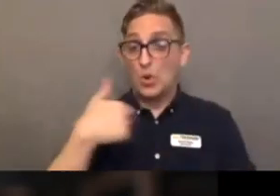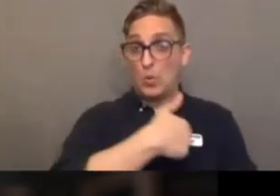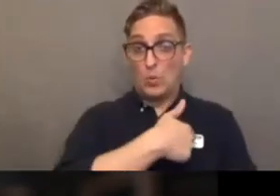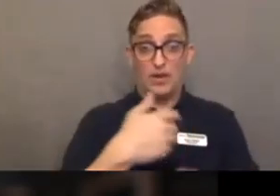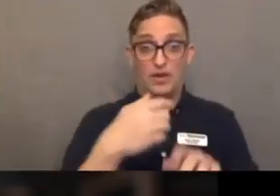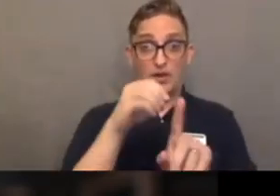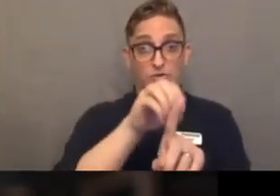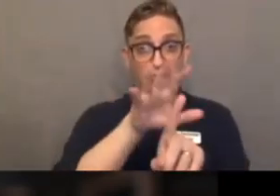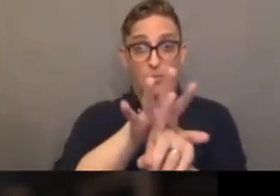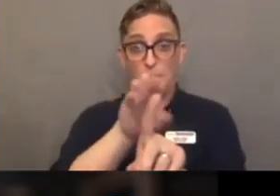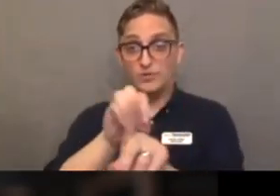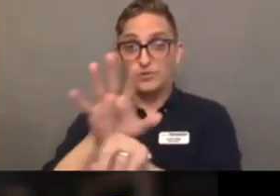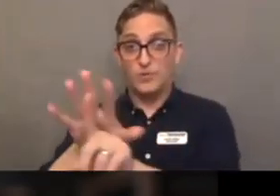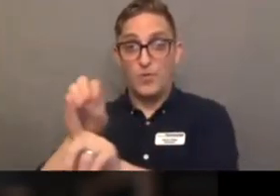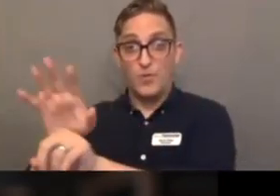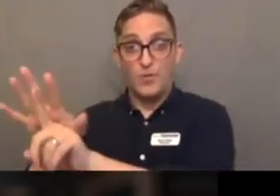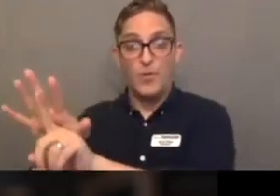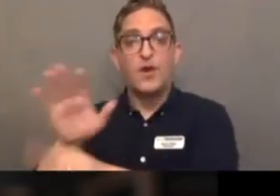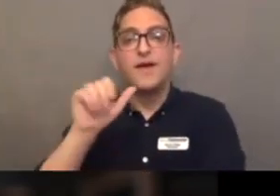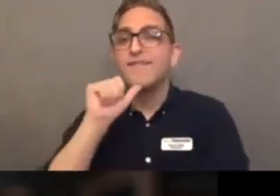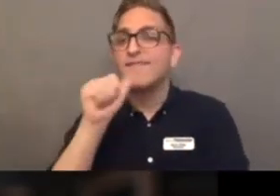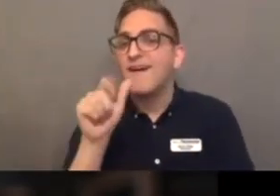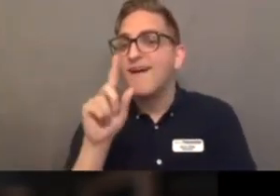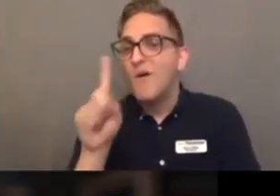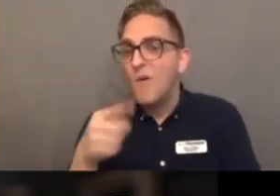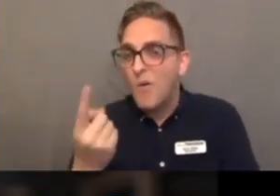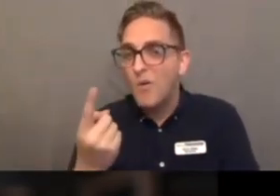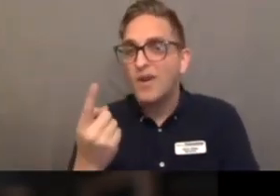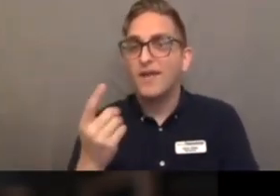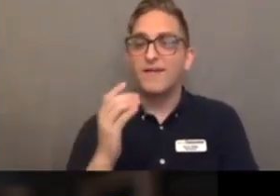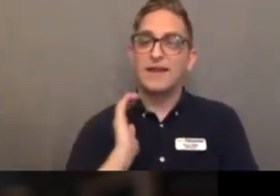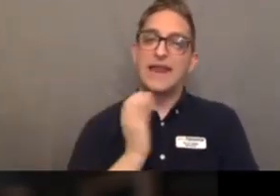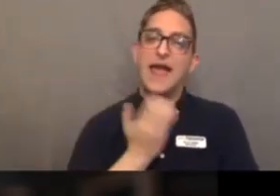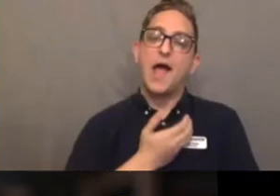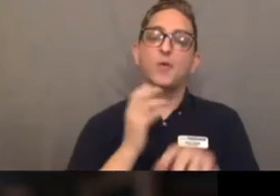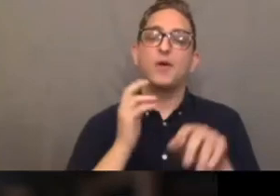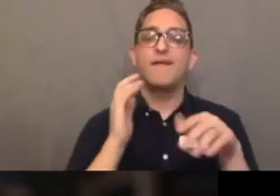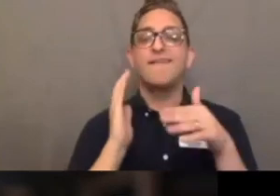introducing them and exposing them to our average customer, we're exposing them to all